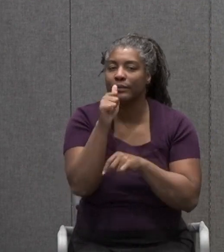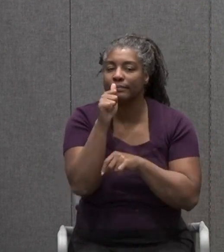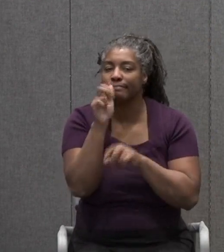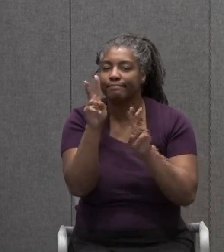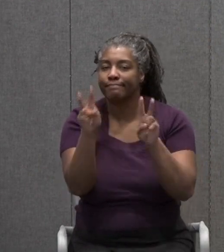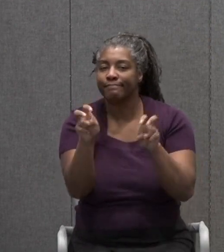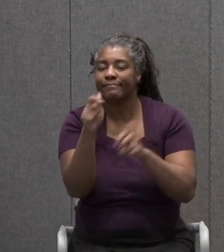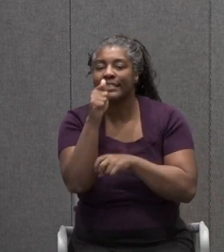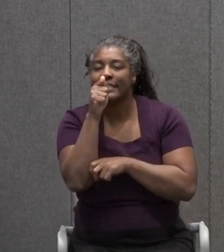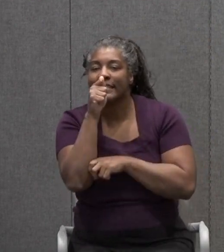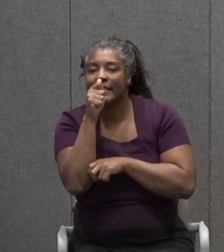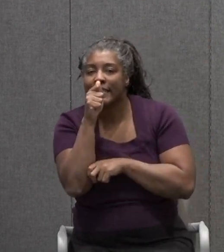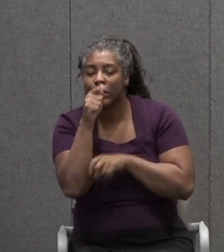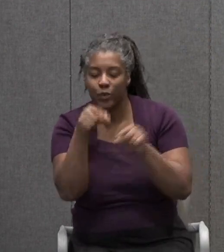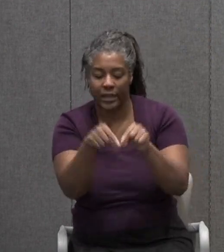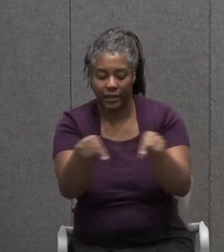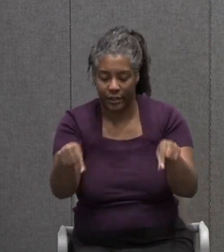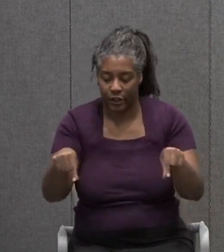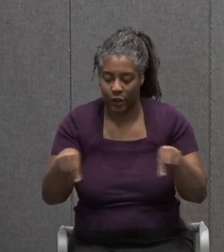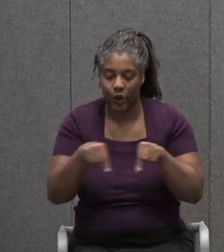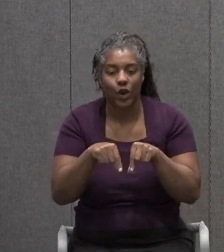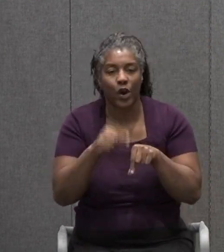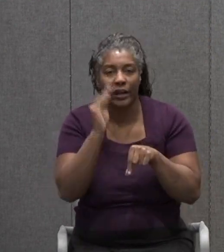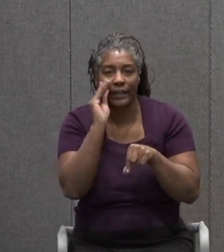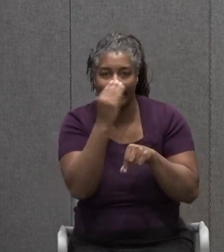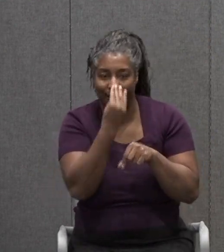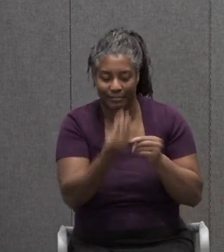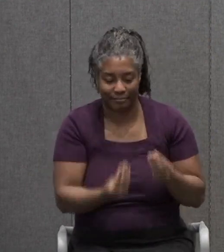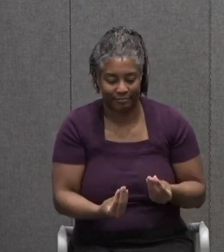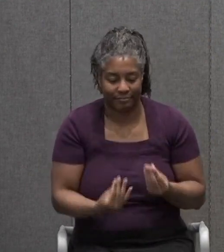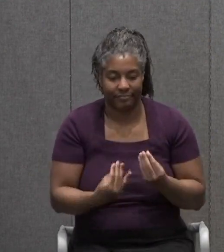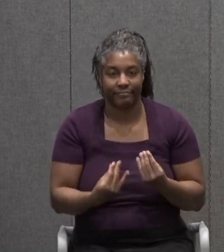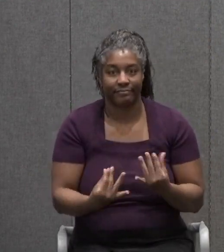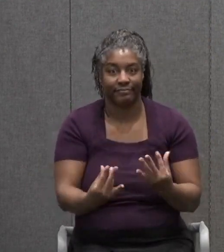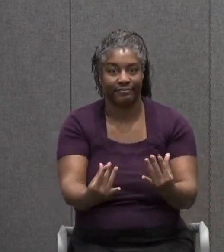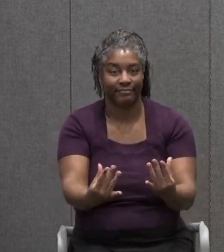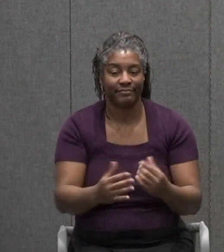I would like you to just go ahead and lie back on your mat. If you're comfortable with that.